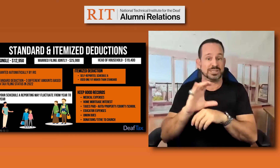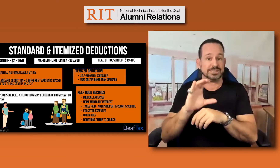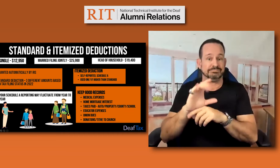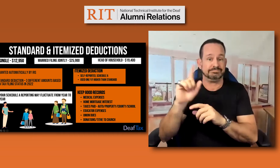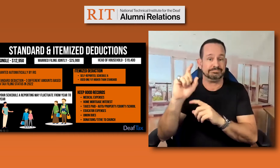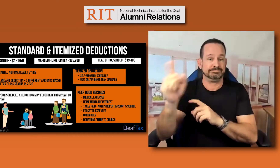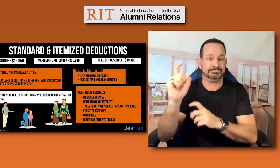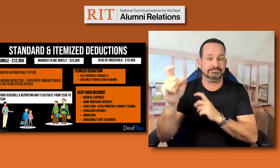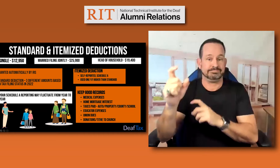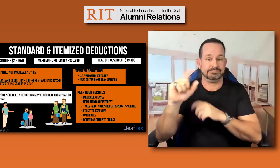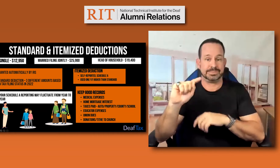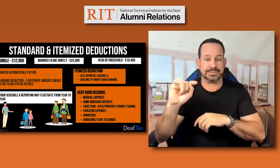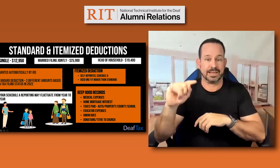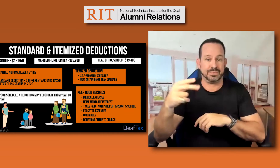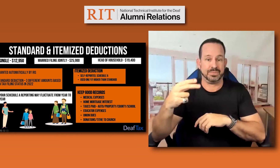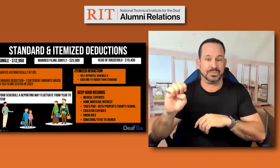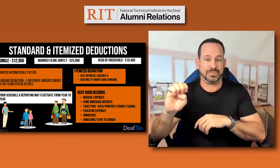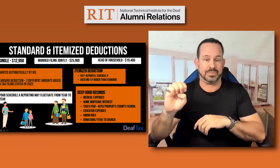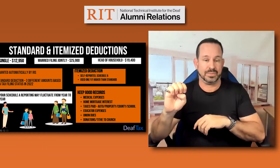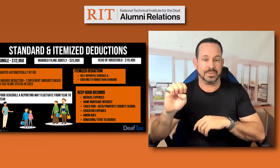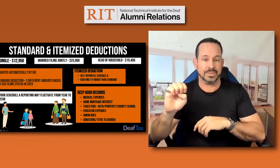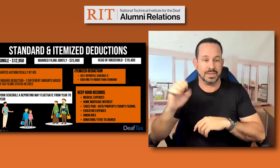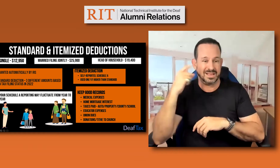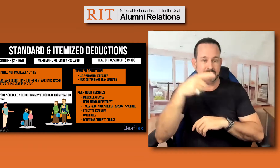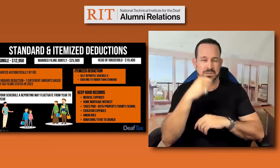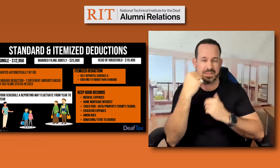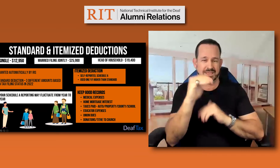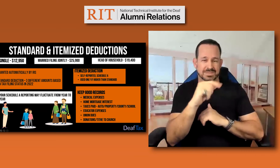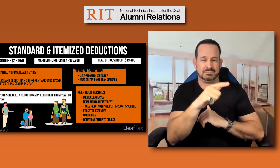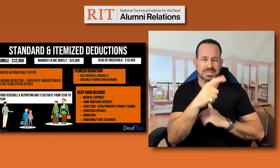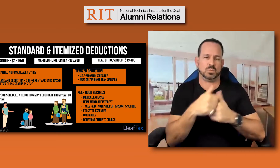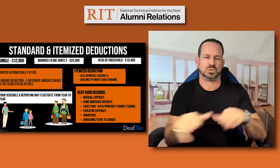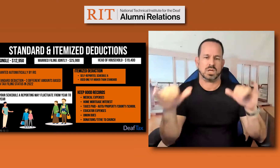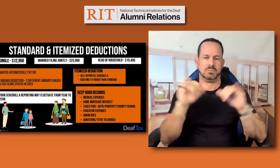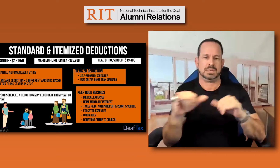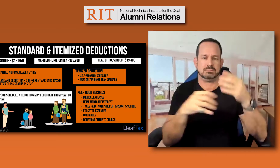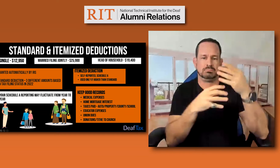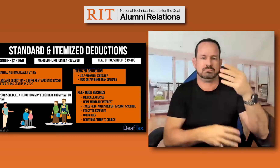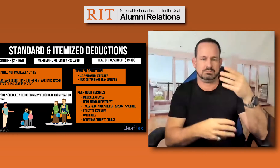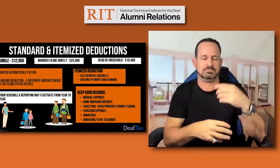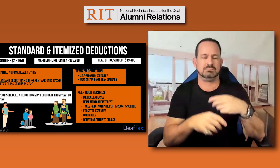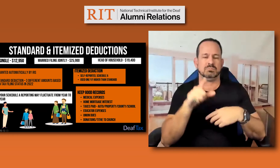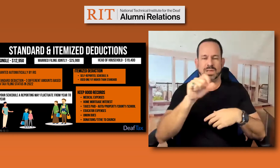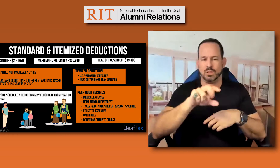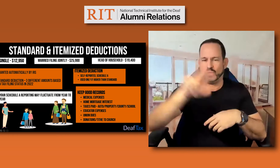If you tithe to a church, you can deduct that.